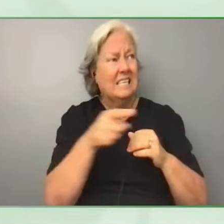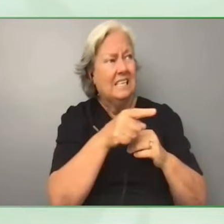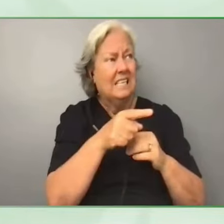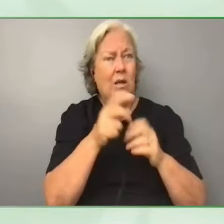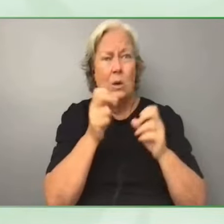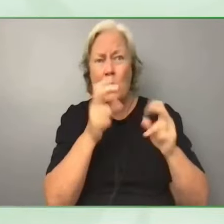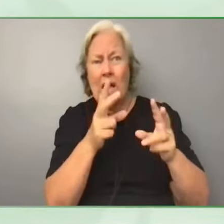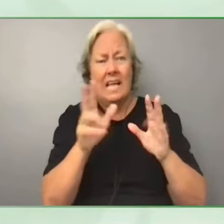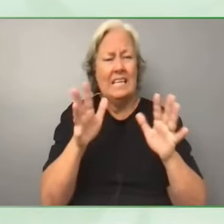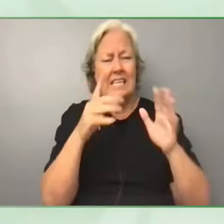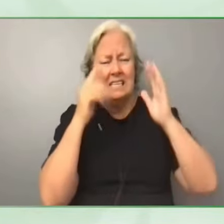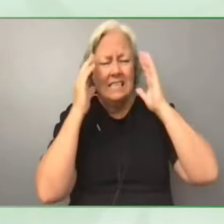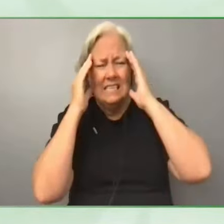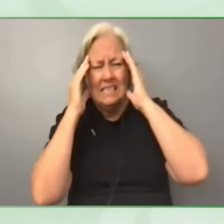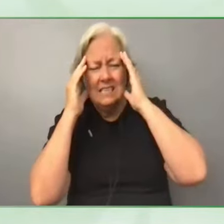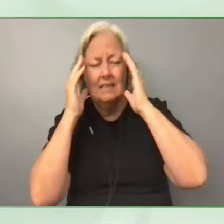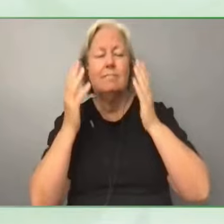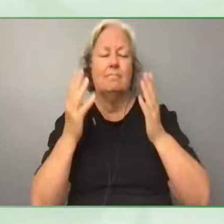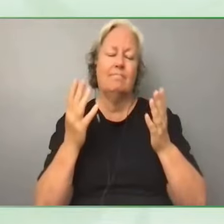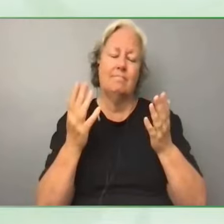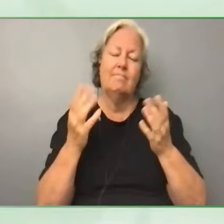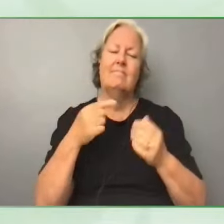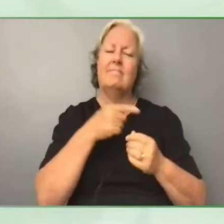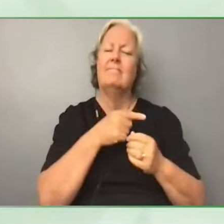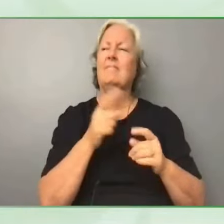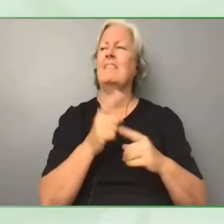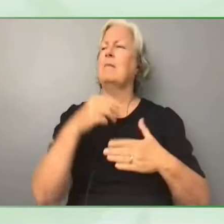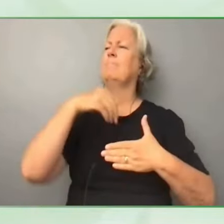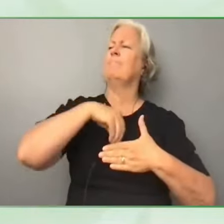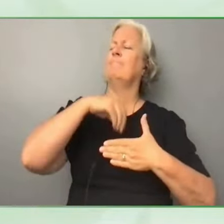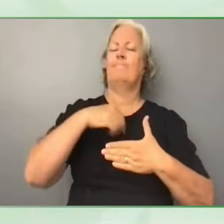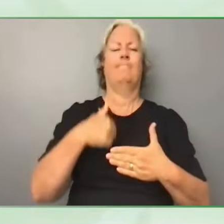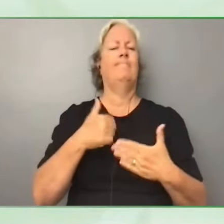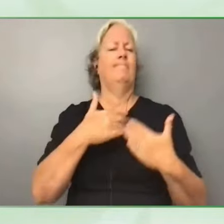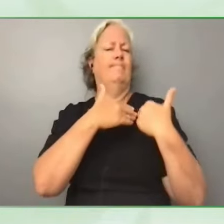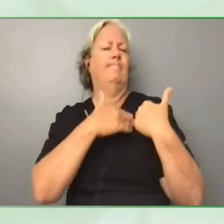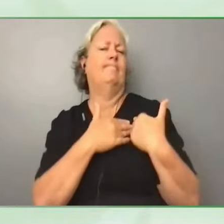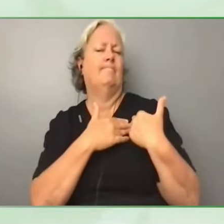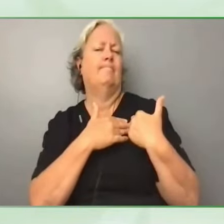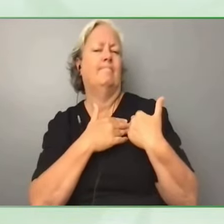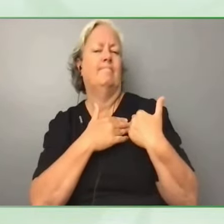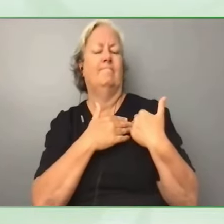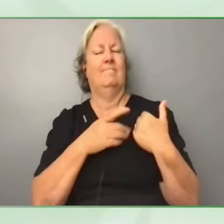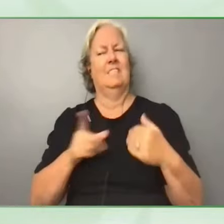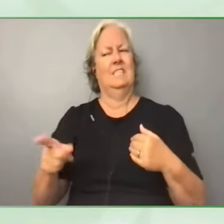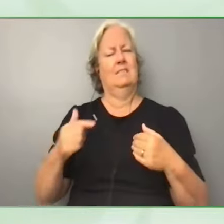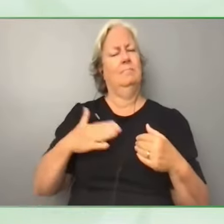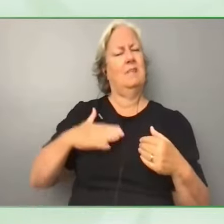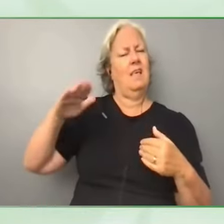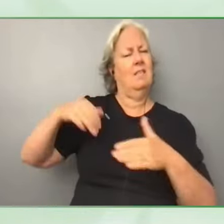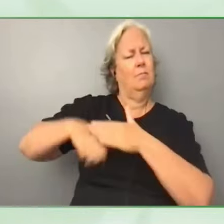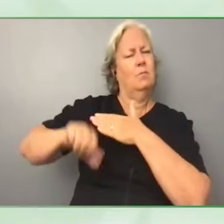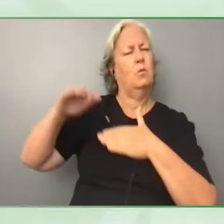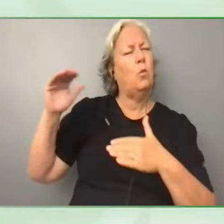And I think that every support service is supposed to give decent